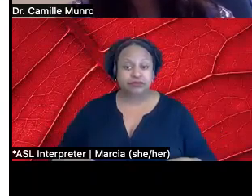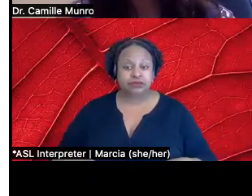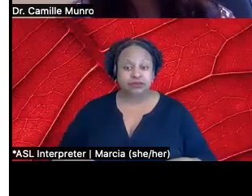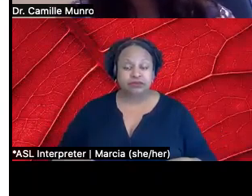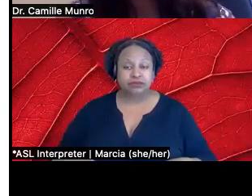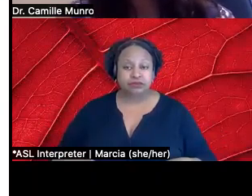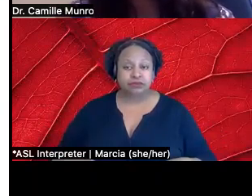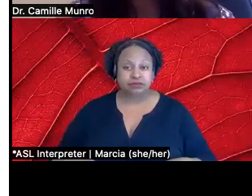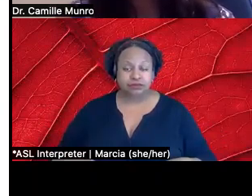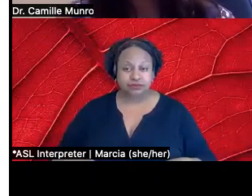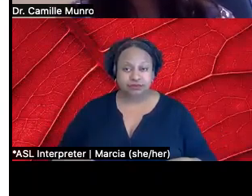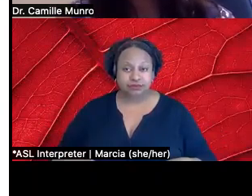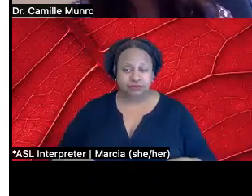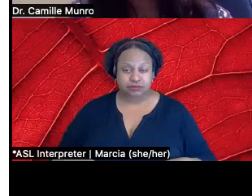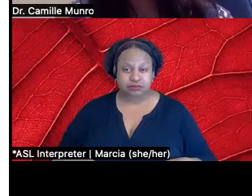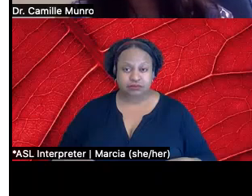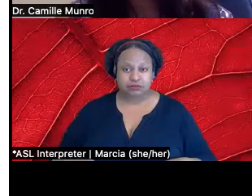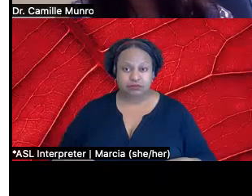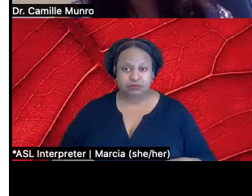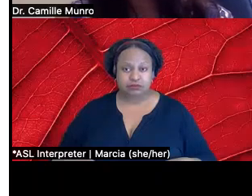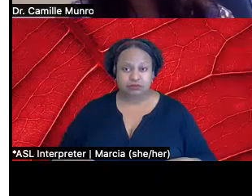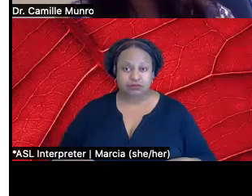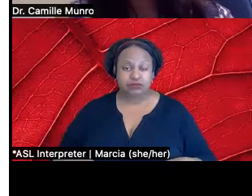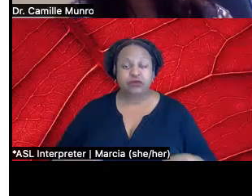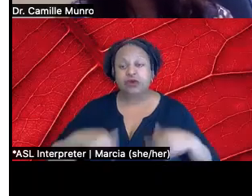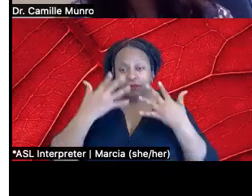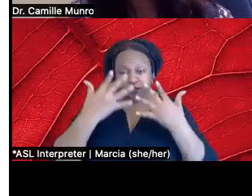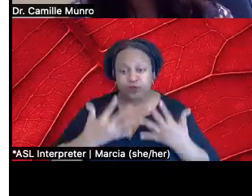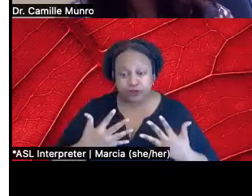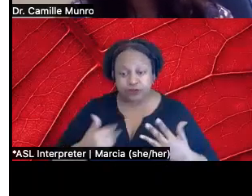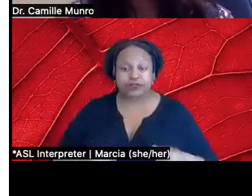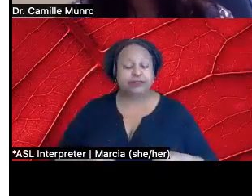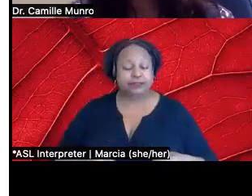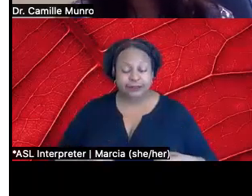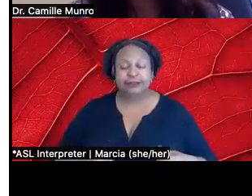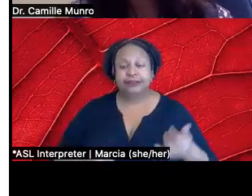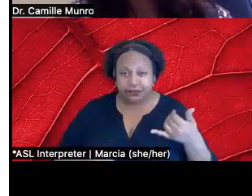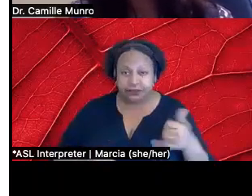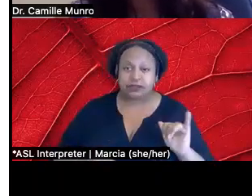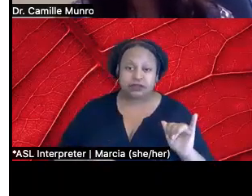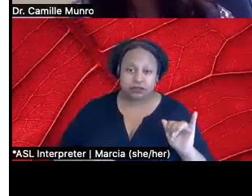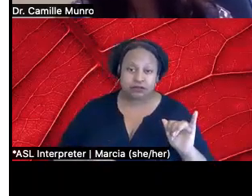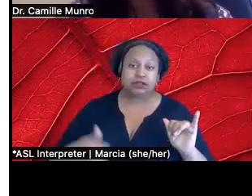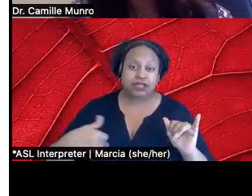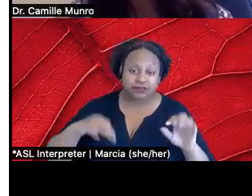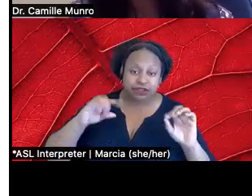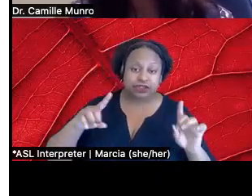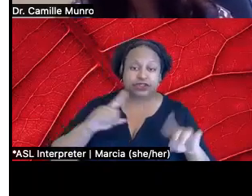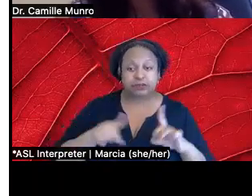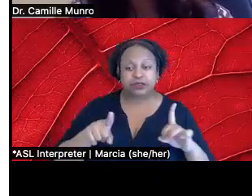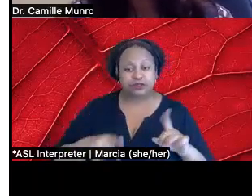it's actually being open to, to having people as your group, the diverse group.